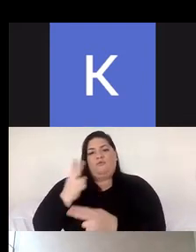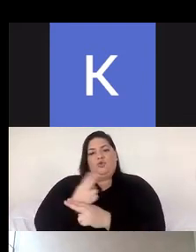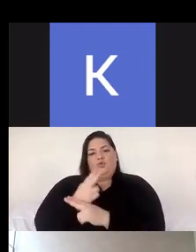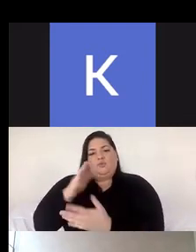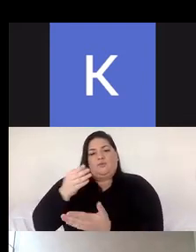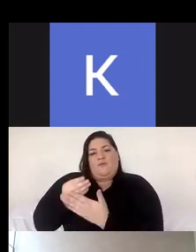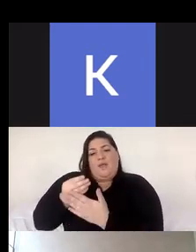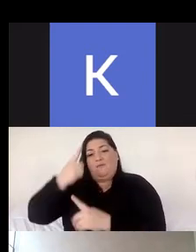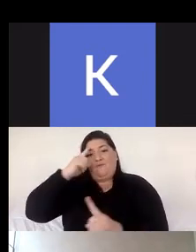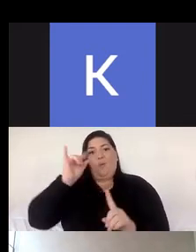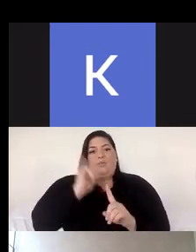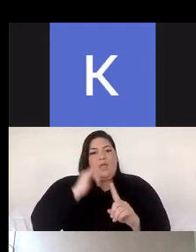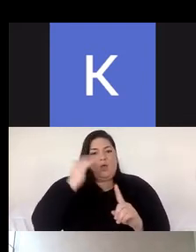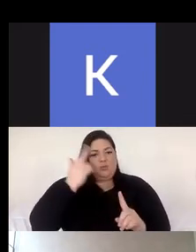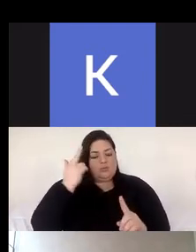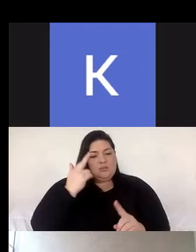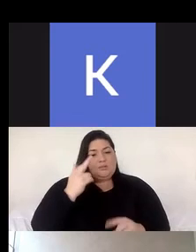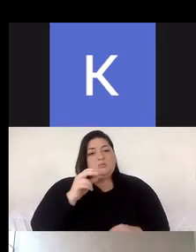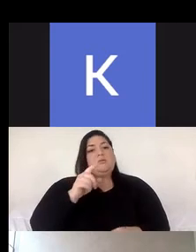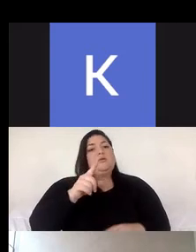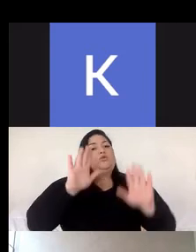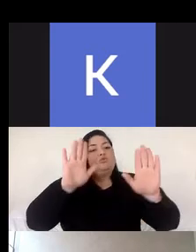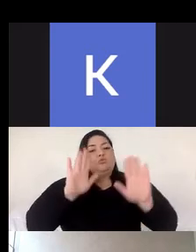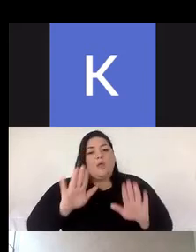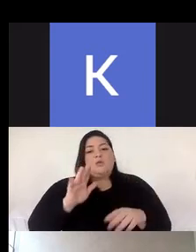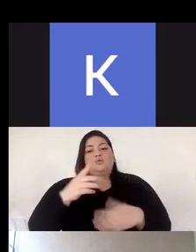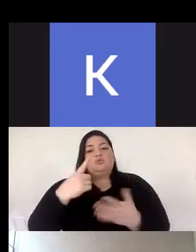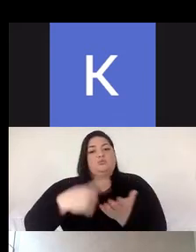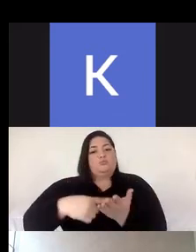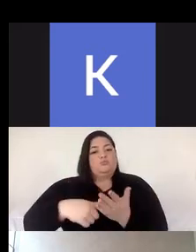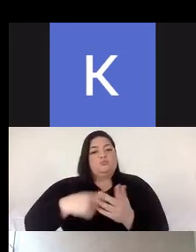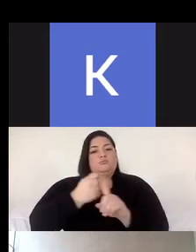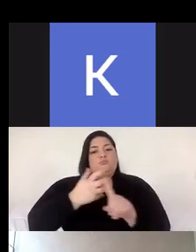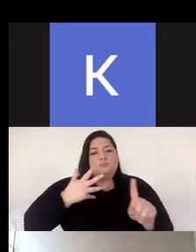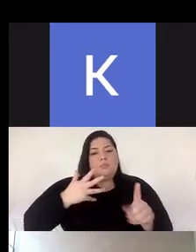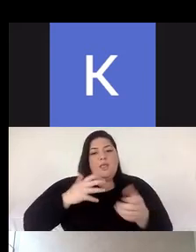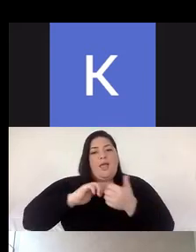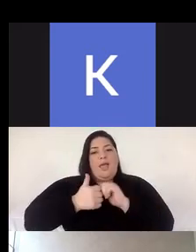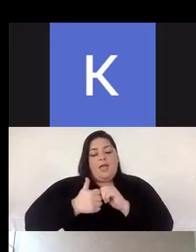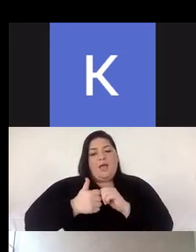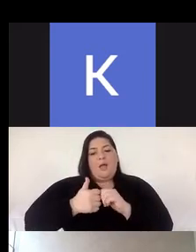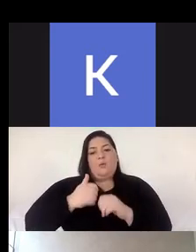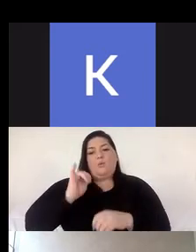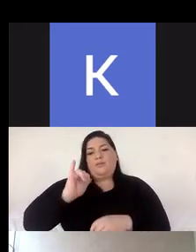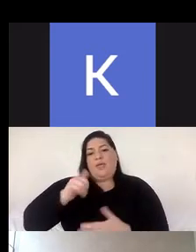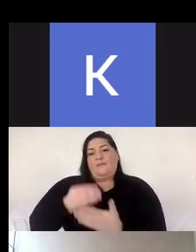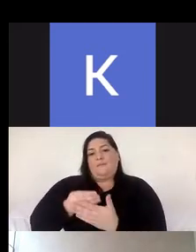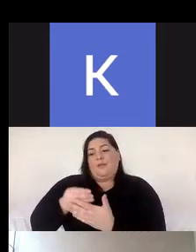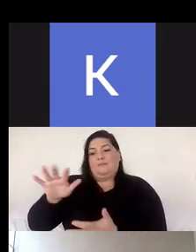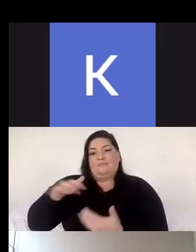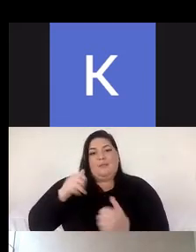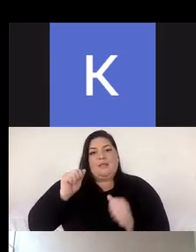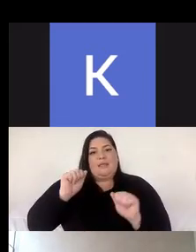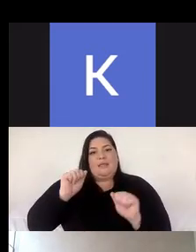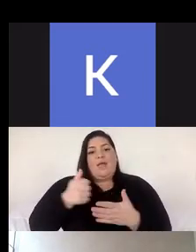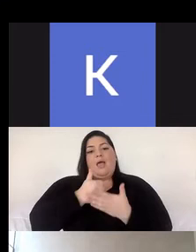But it's great to talk about the way grant funding expands and multiplies the impact in a community,